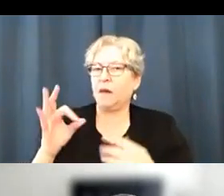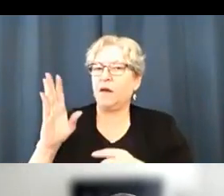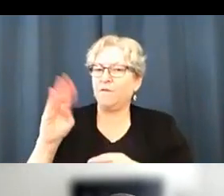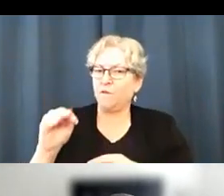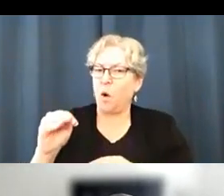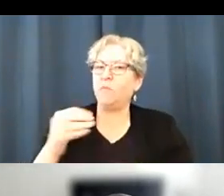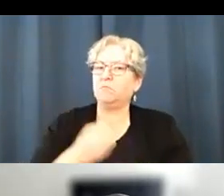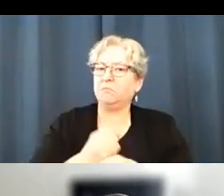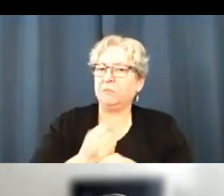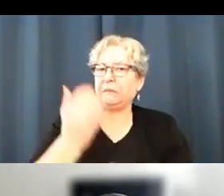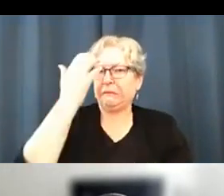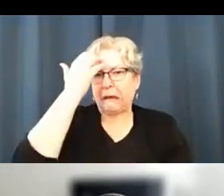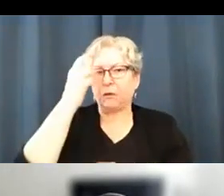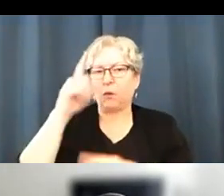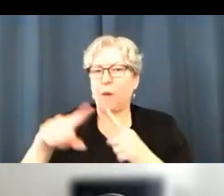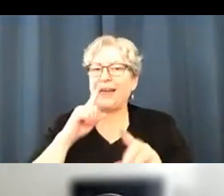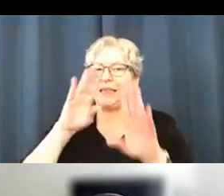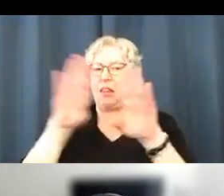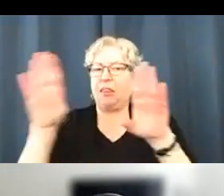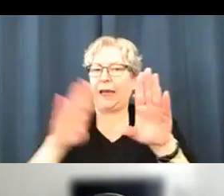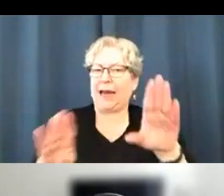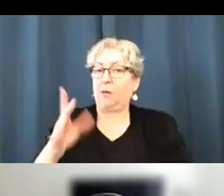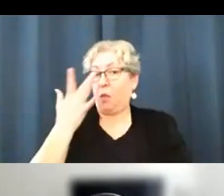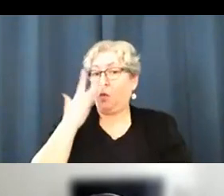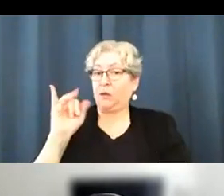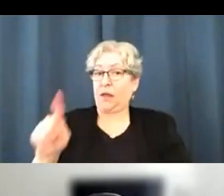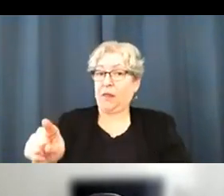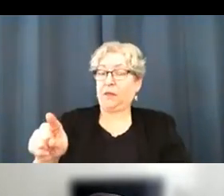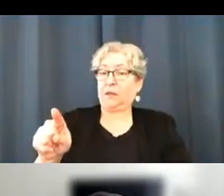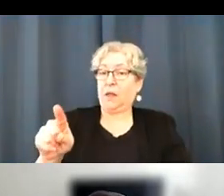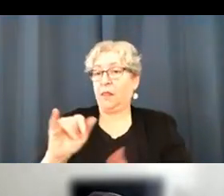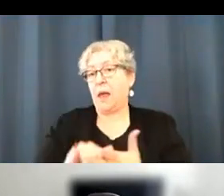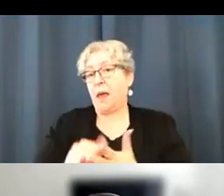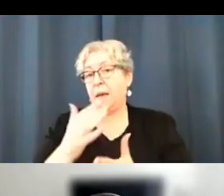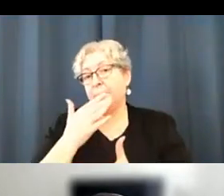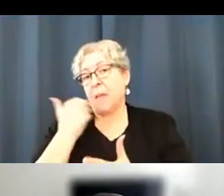visually laid out in this format. And that's the best way to actually... That's the most usable way to do it.